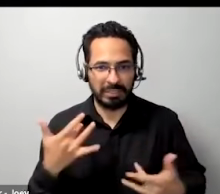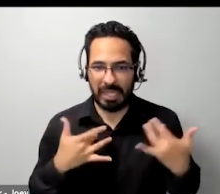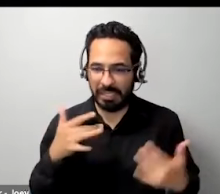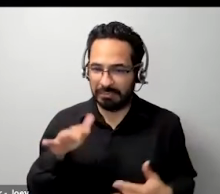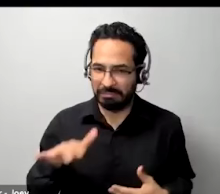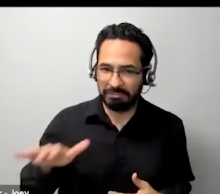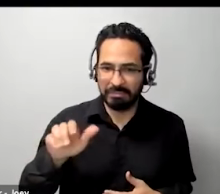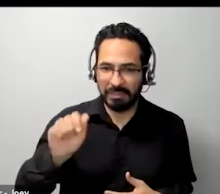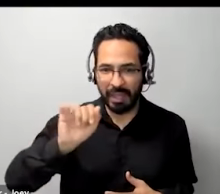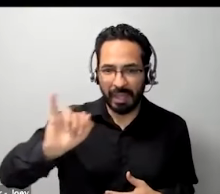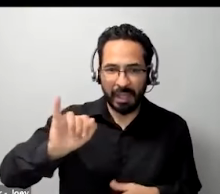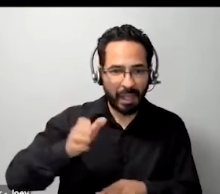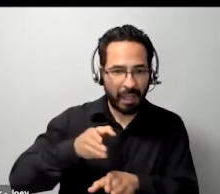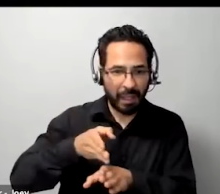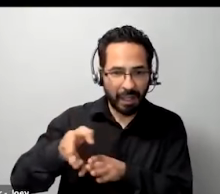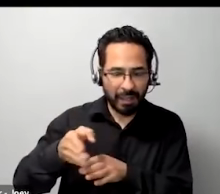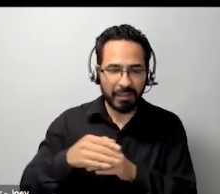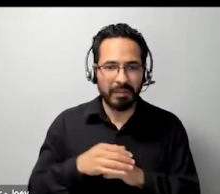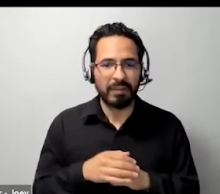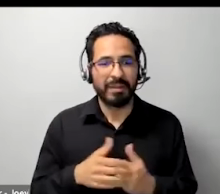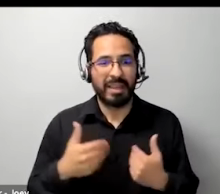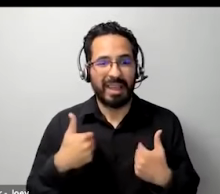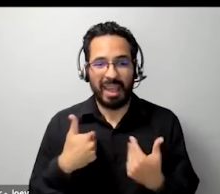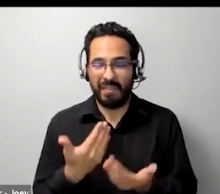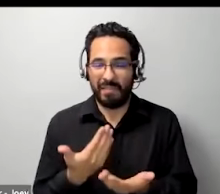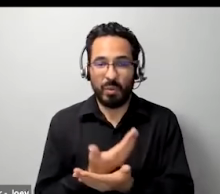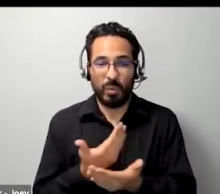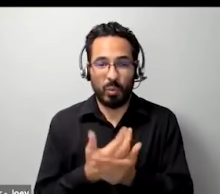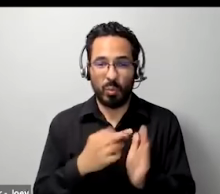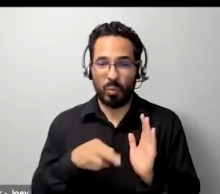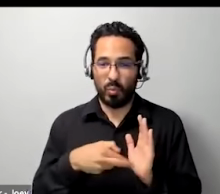In fact, we have a new role in our company,